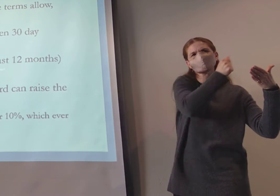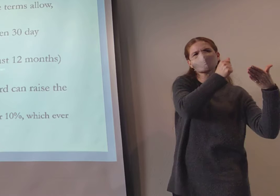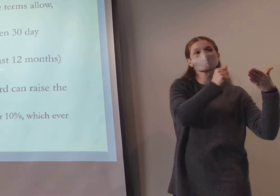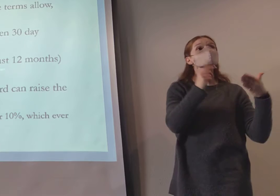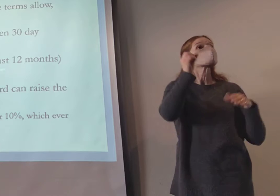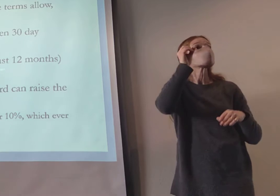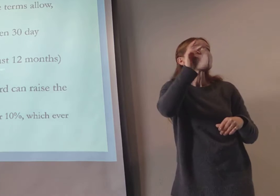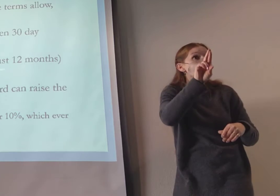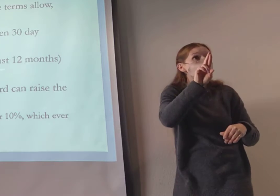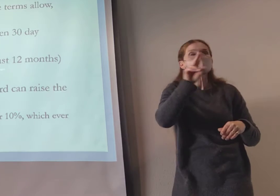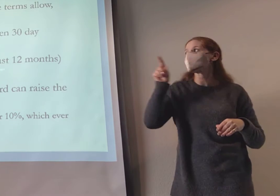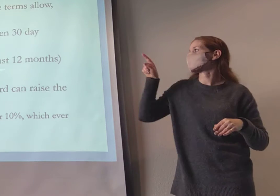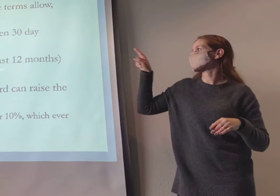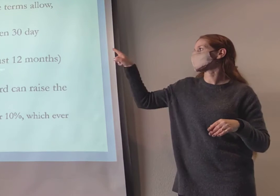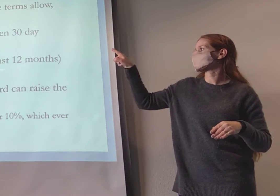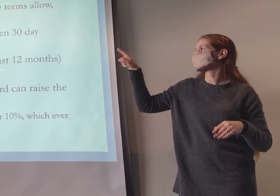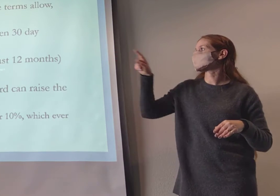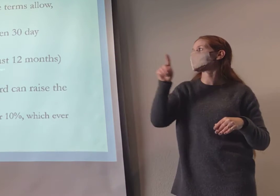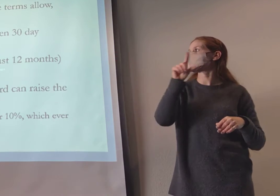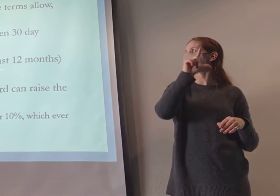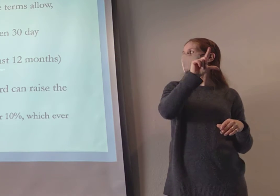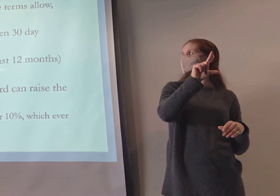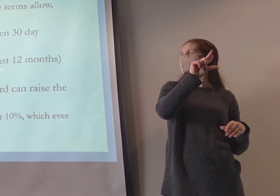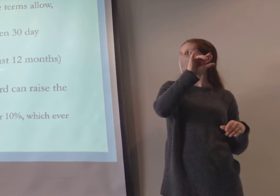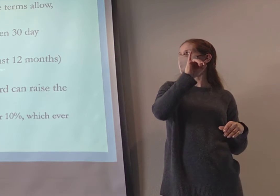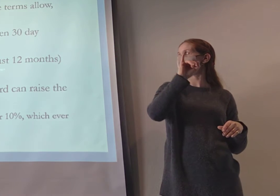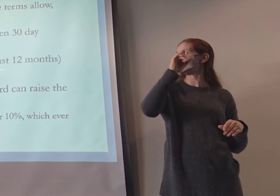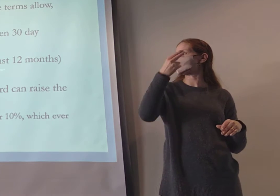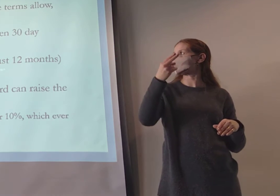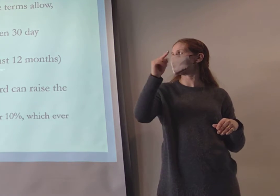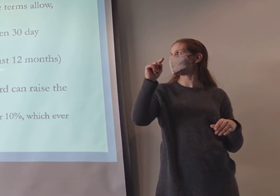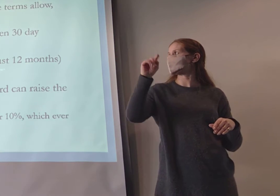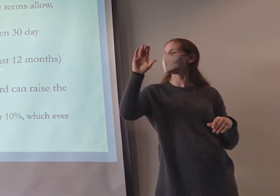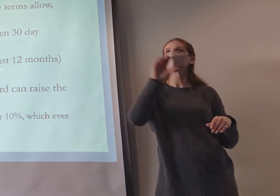This stands for low income housing tax credits, a specific type.